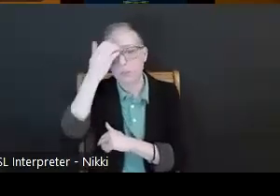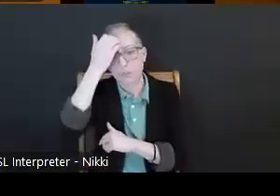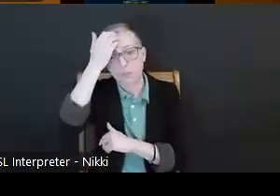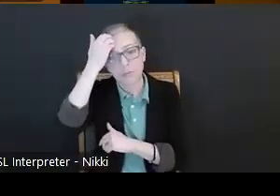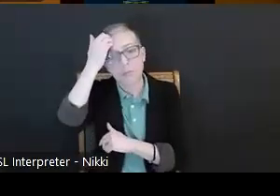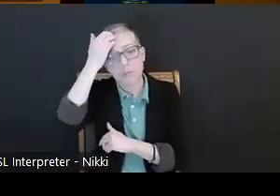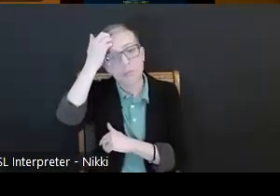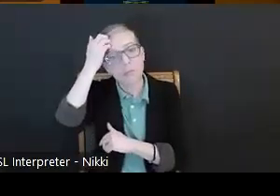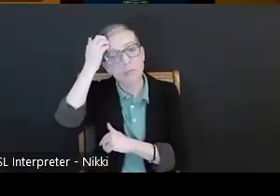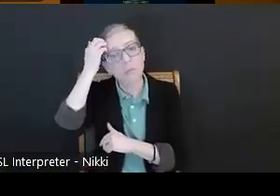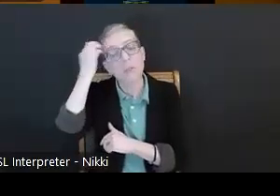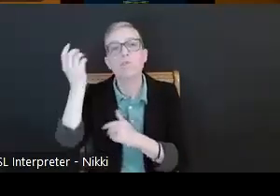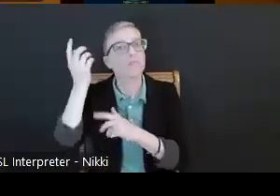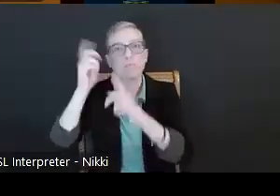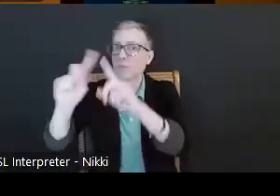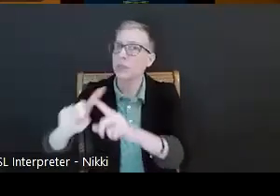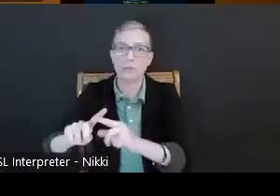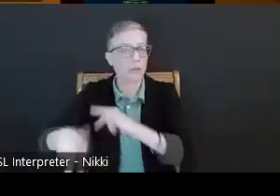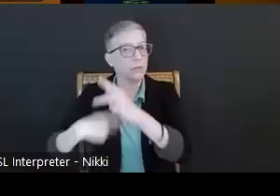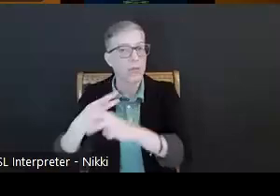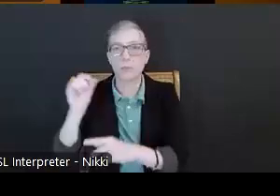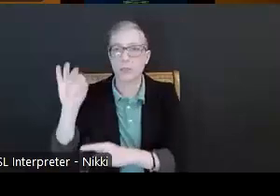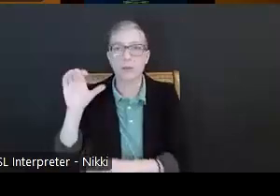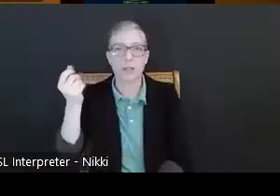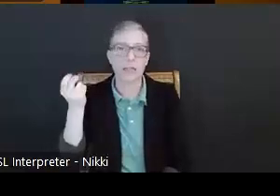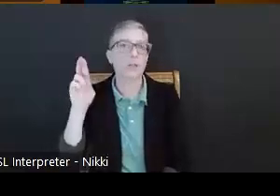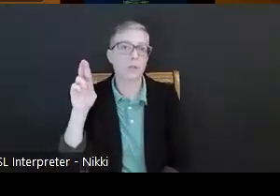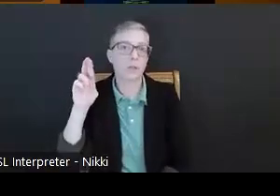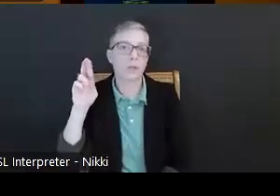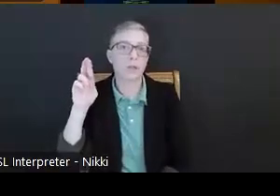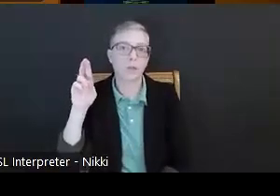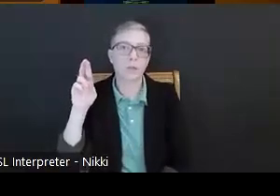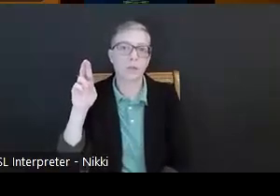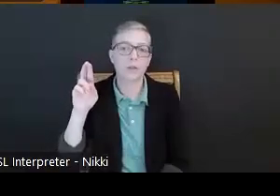of any type so there was still some variability in terms of their experiences with the cancer so